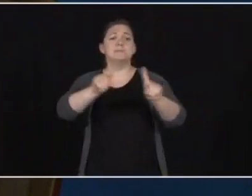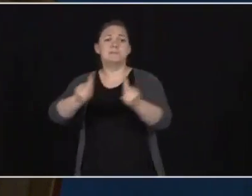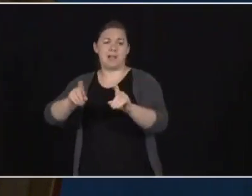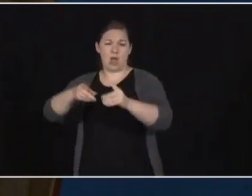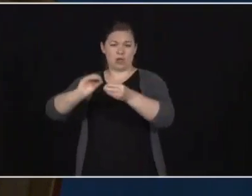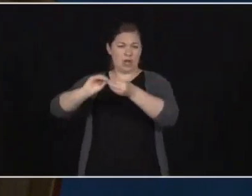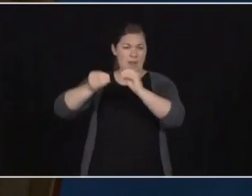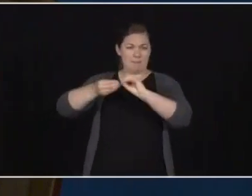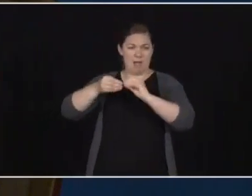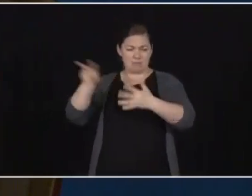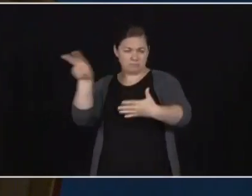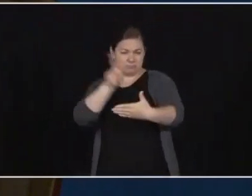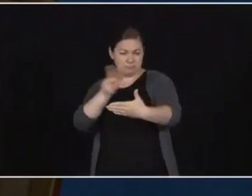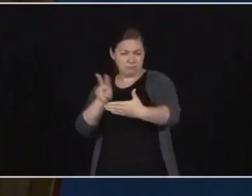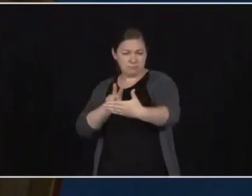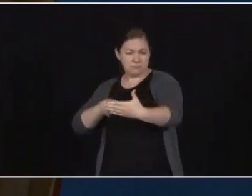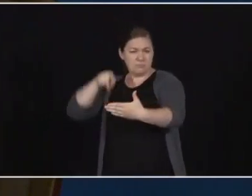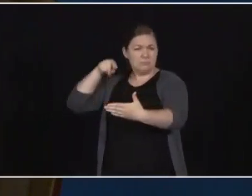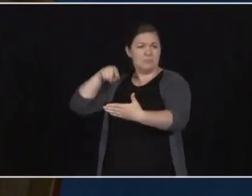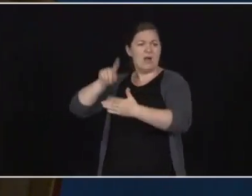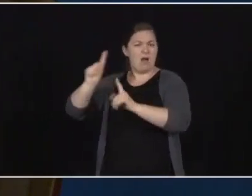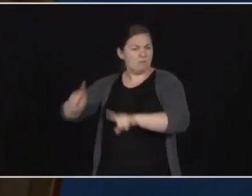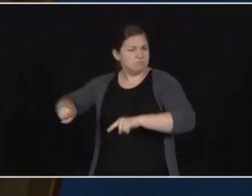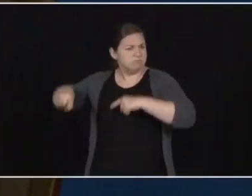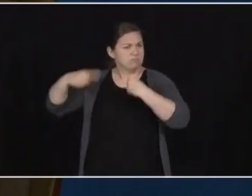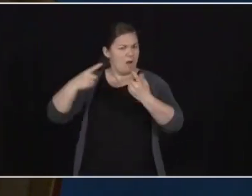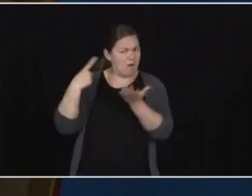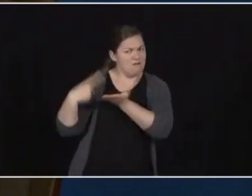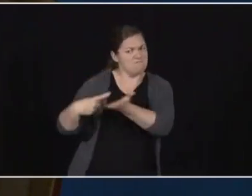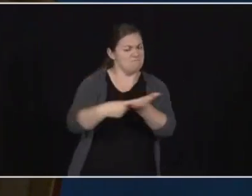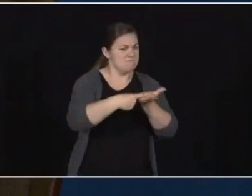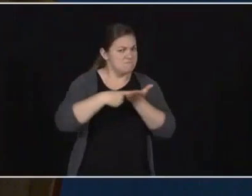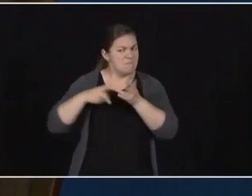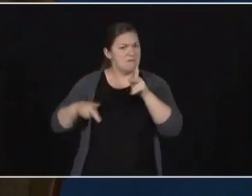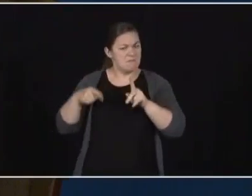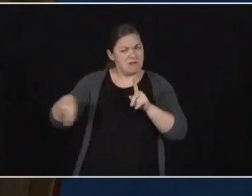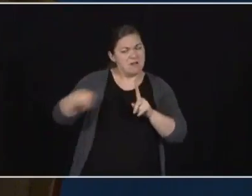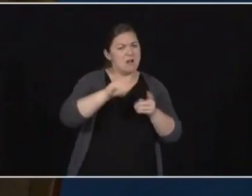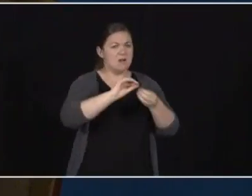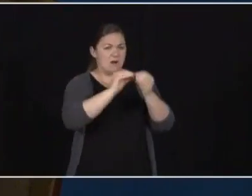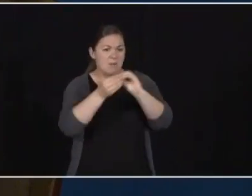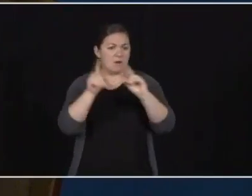and moving to the next one entitled testing volumes at a glance. There's been much discussion around testing volume.